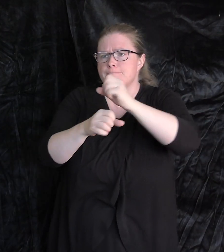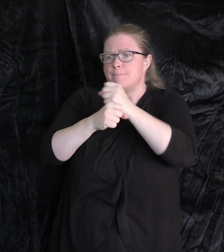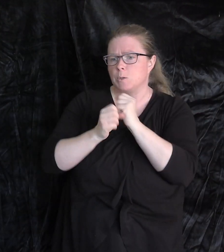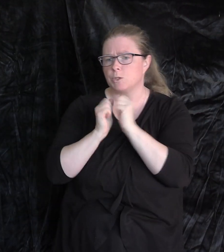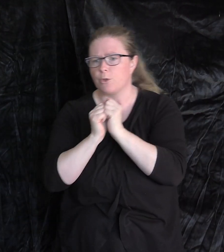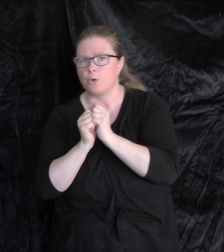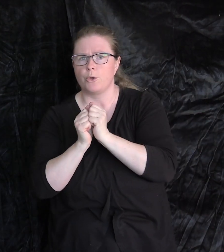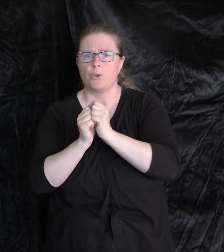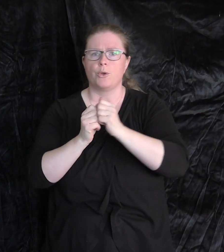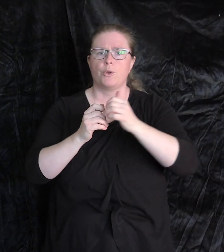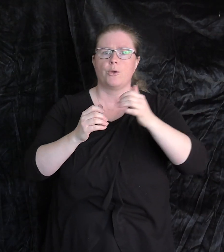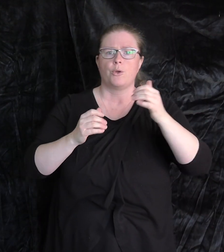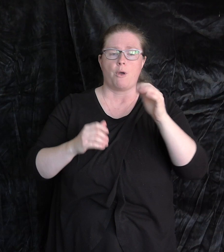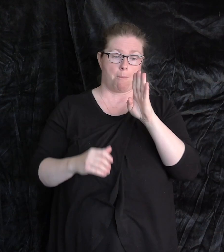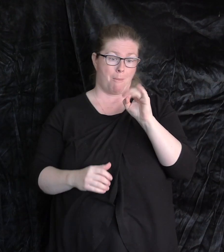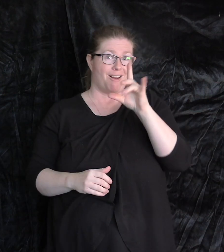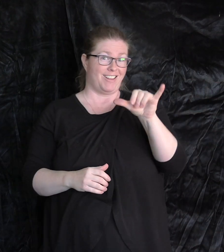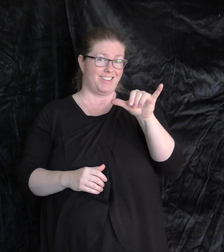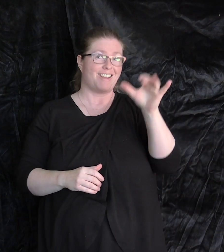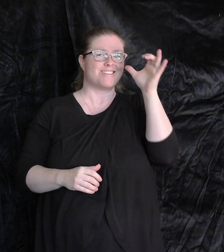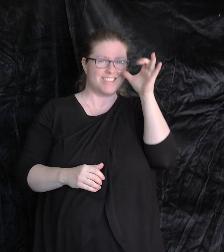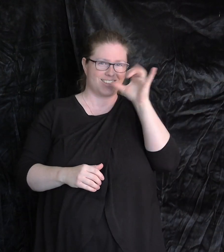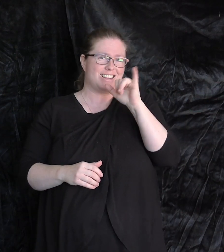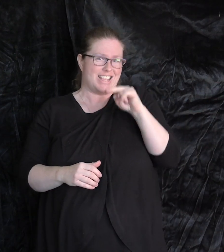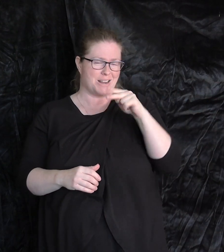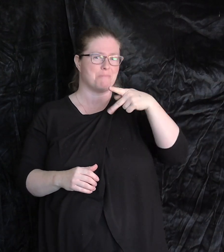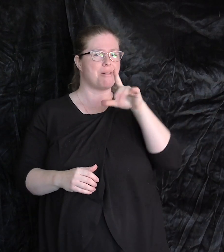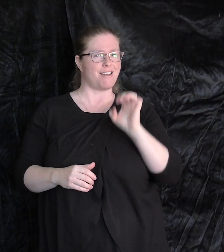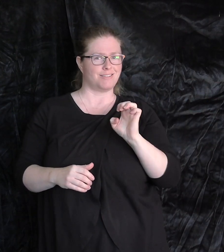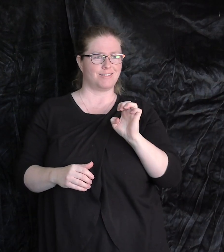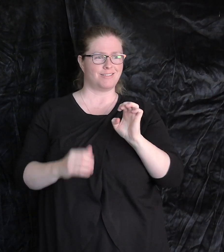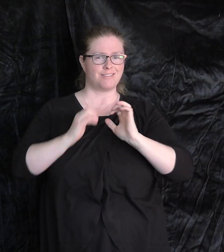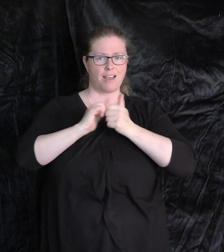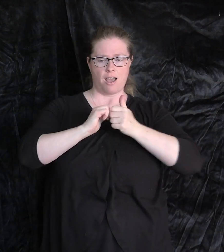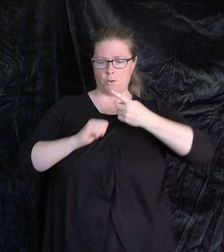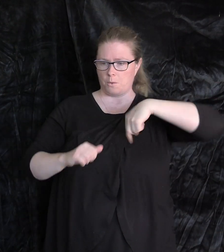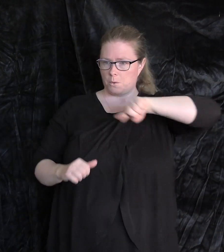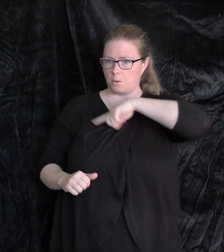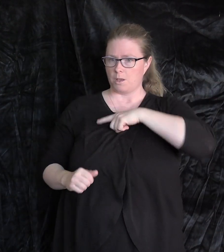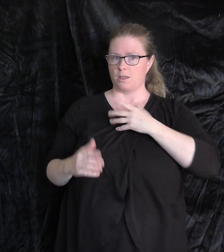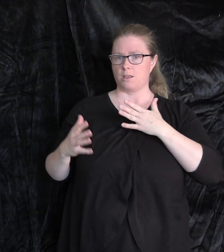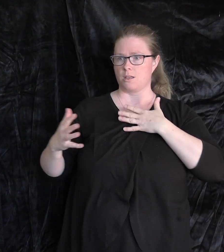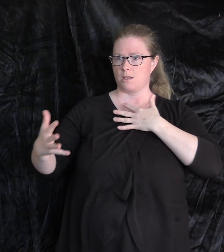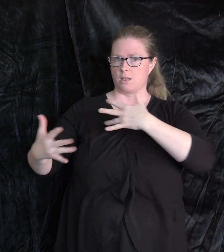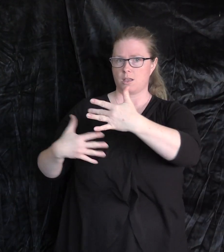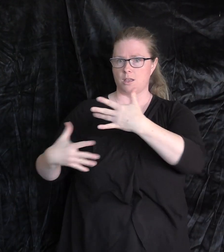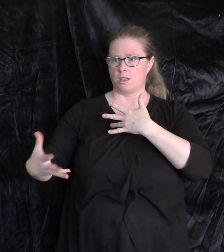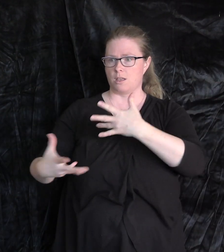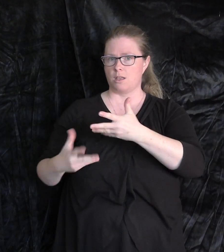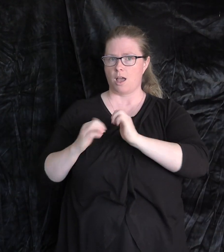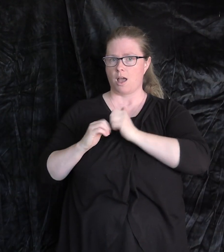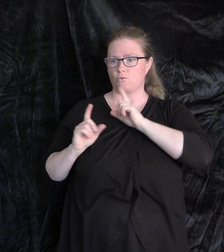Bodily Listening in Place. How do our bodies listen in relation to each other?